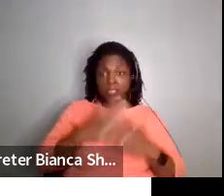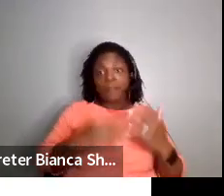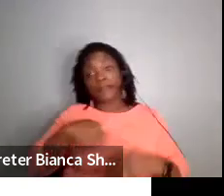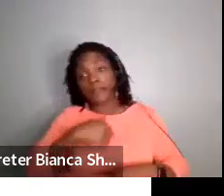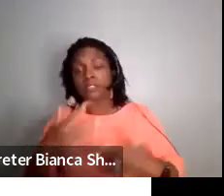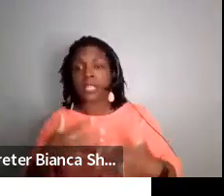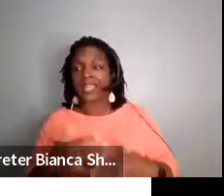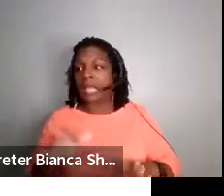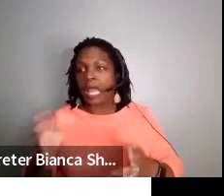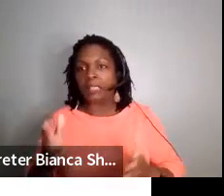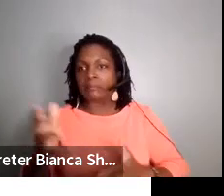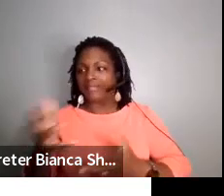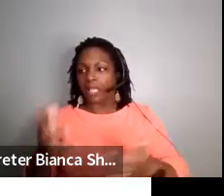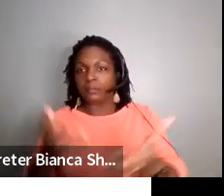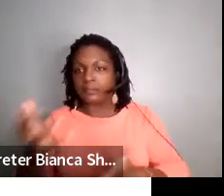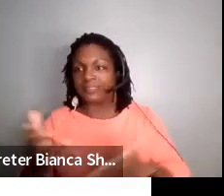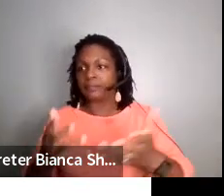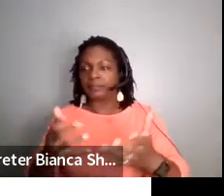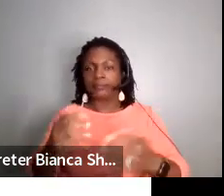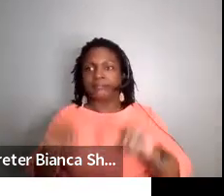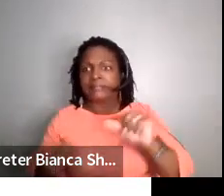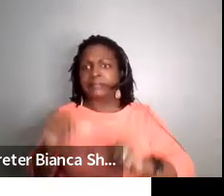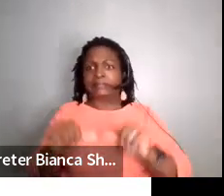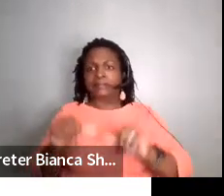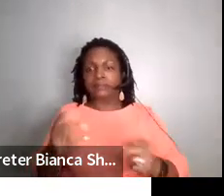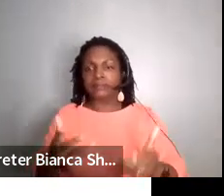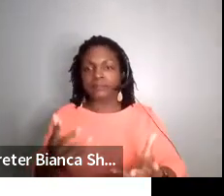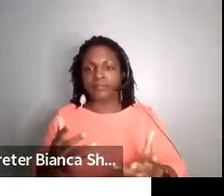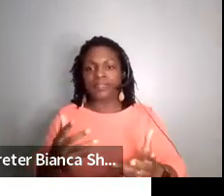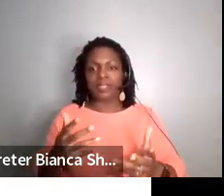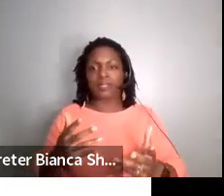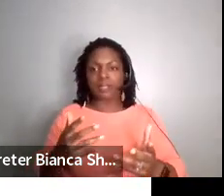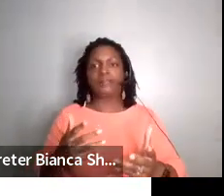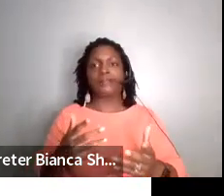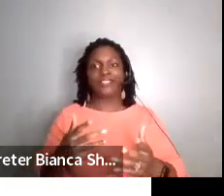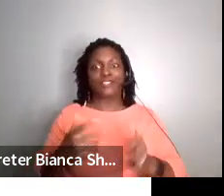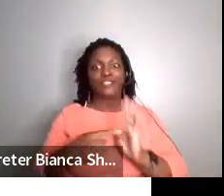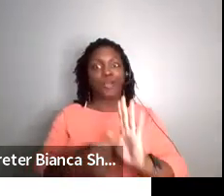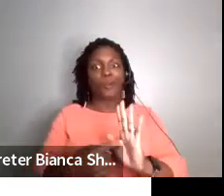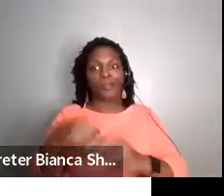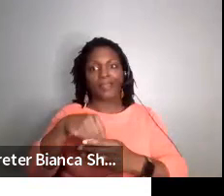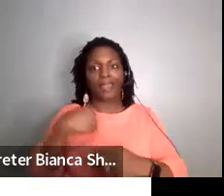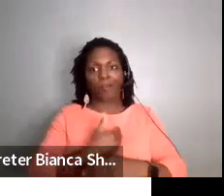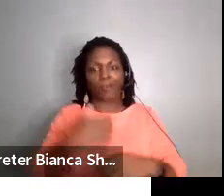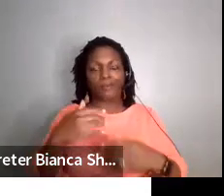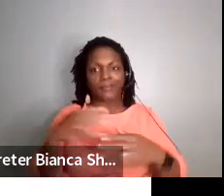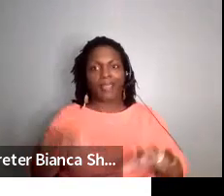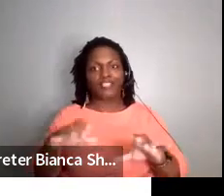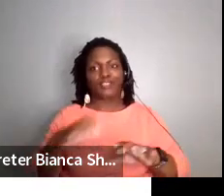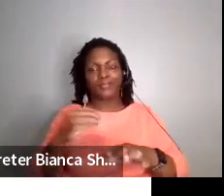How to behave, and it comes out in a behavior in our words. it's they are.